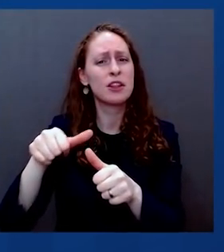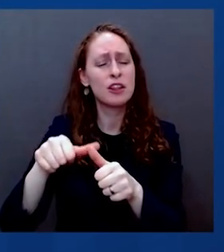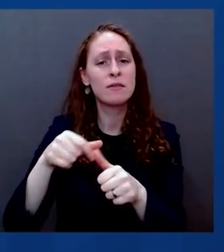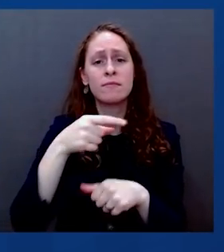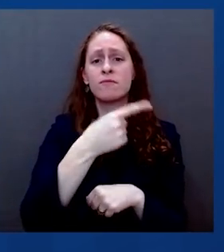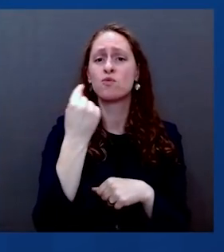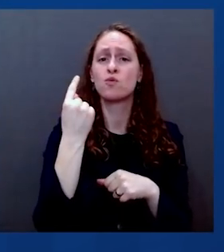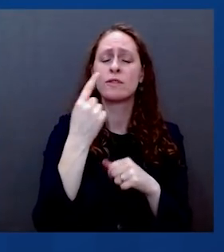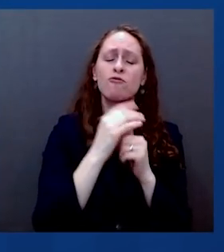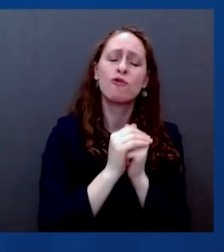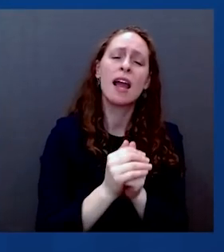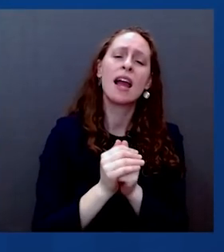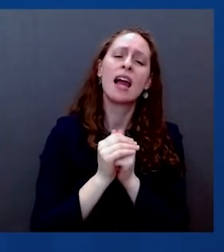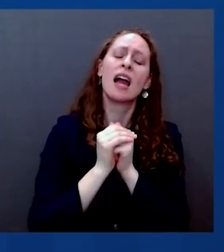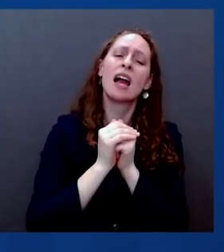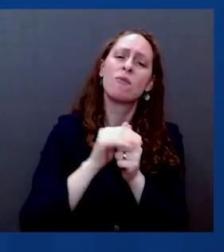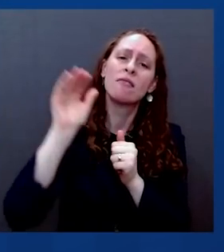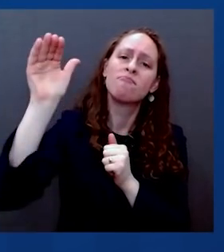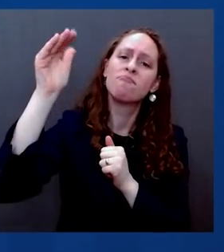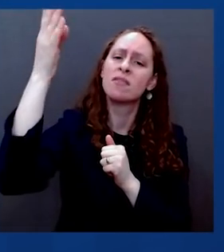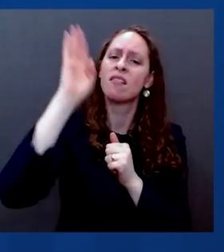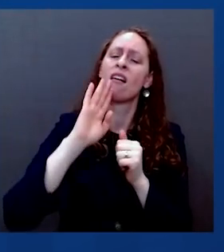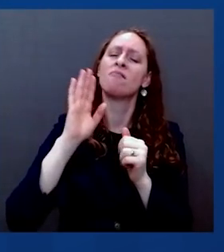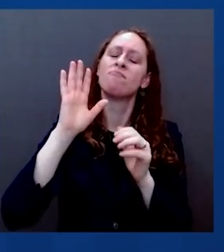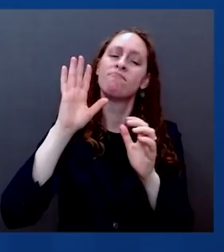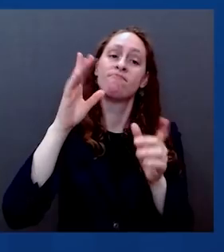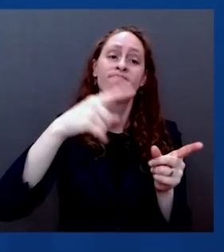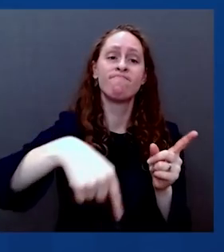Annell Ponder's friends visited her the next day.